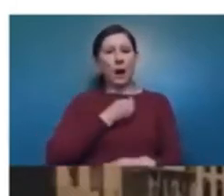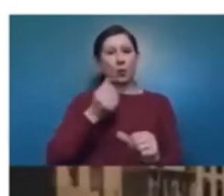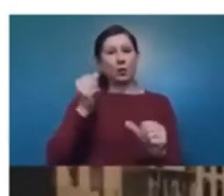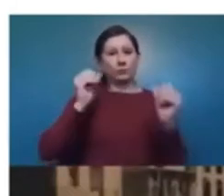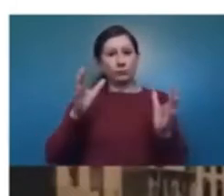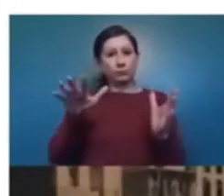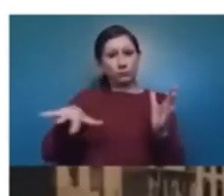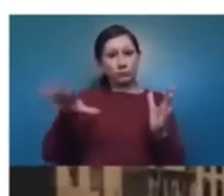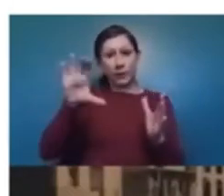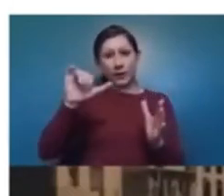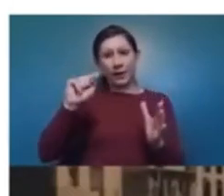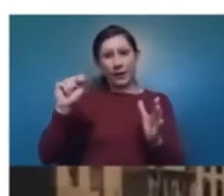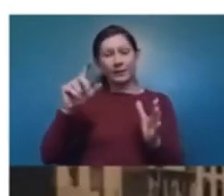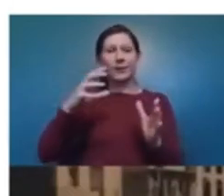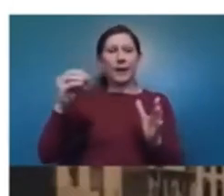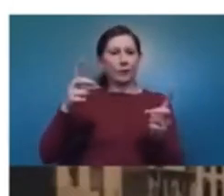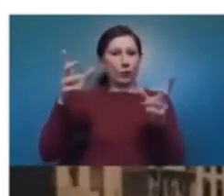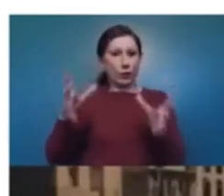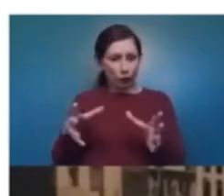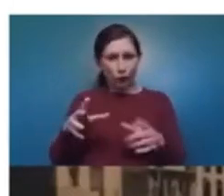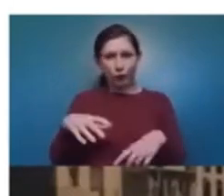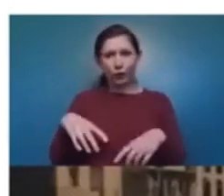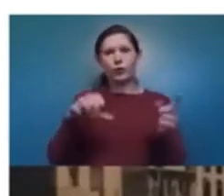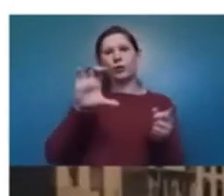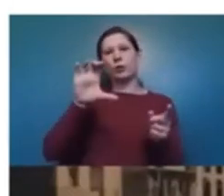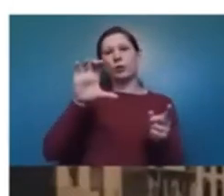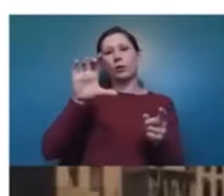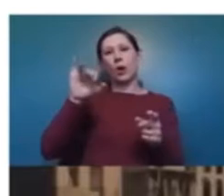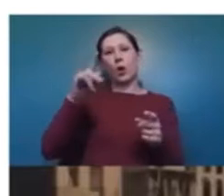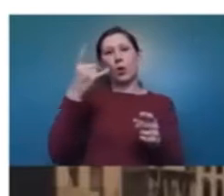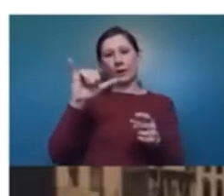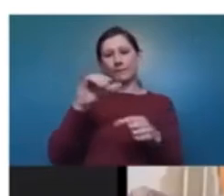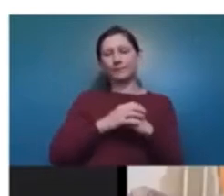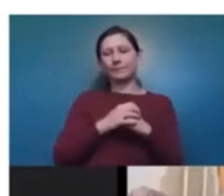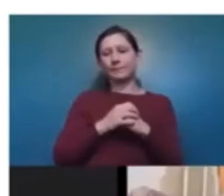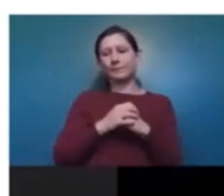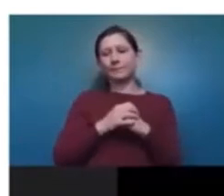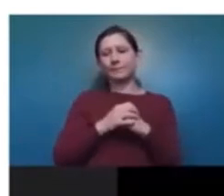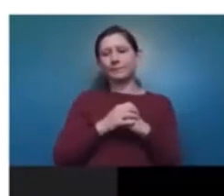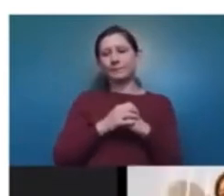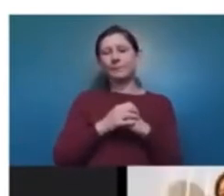cast and organized by stage manager Emily Clinger and directed bu Chloe Seyer. On the final night of the